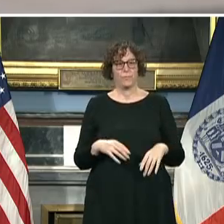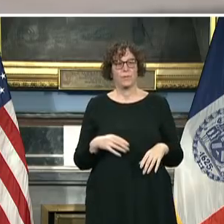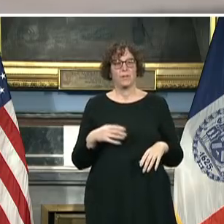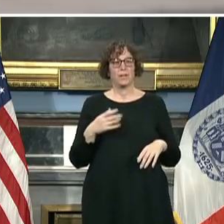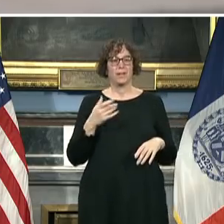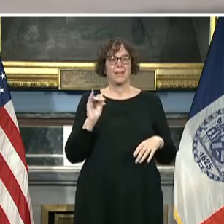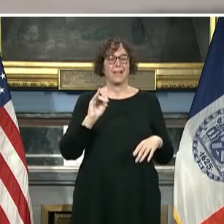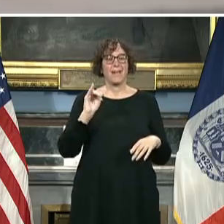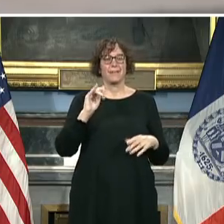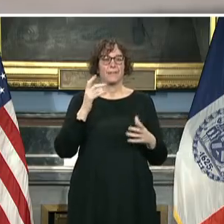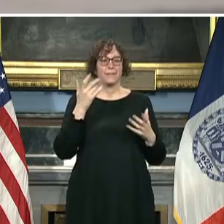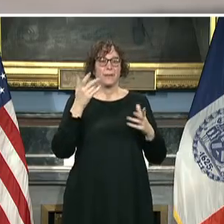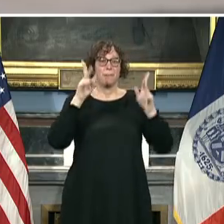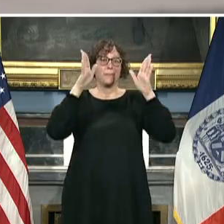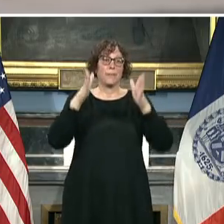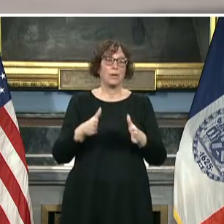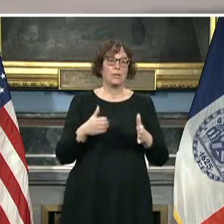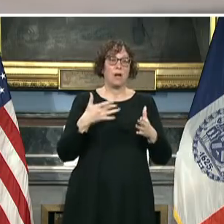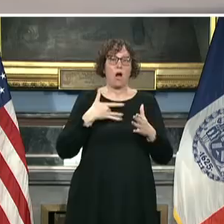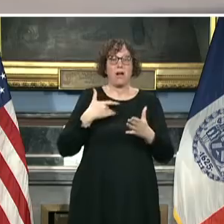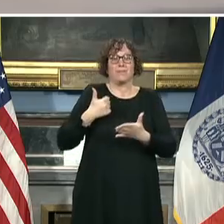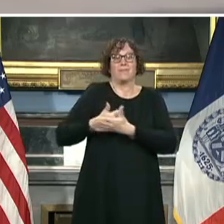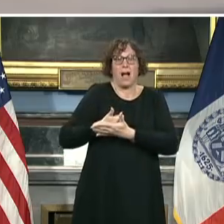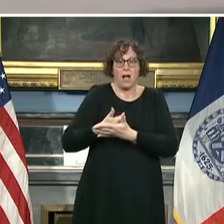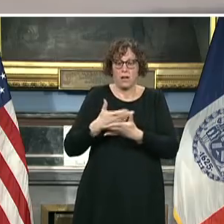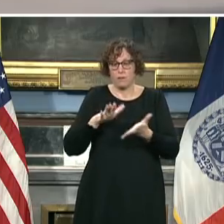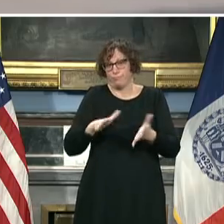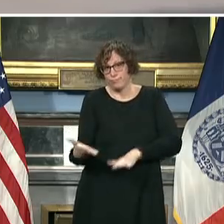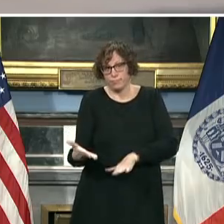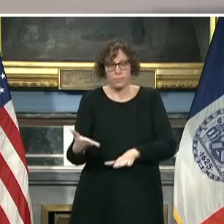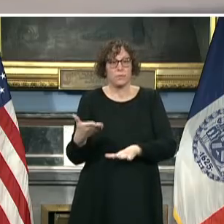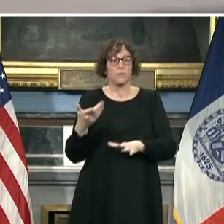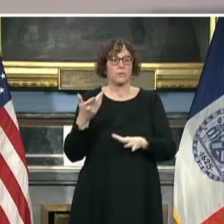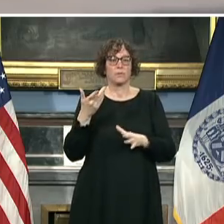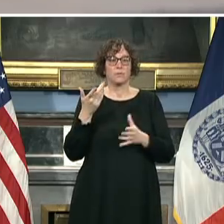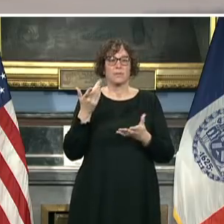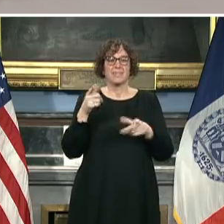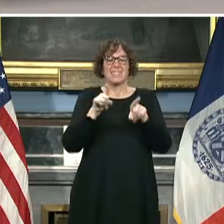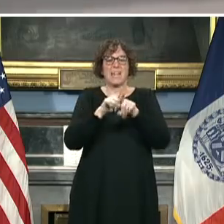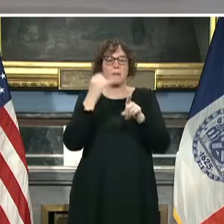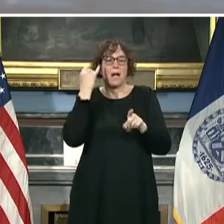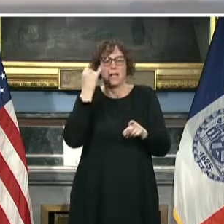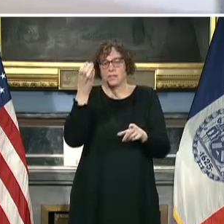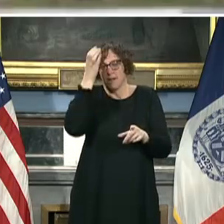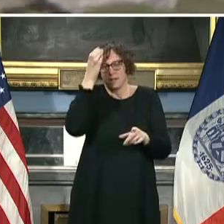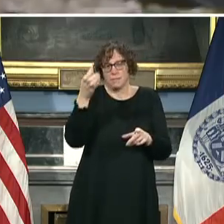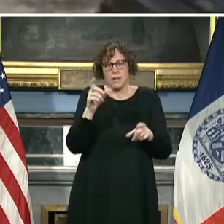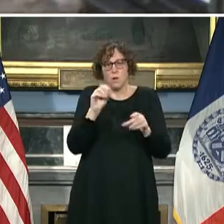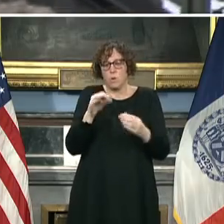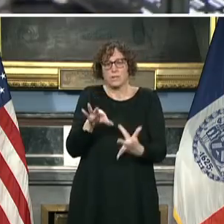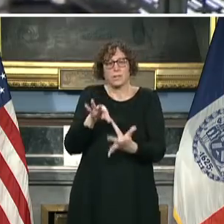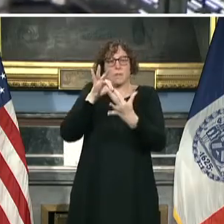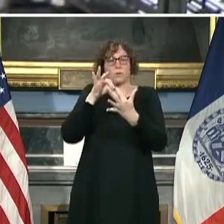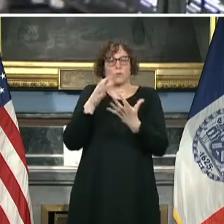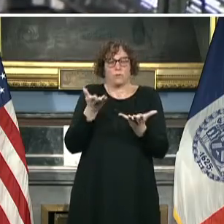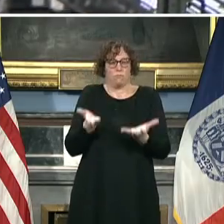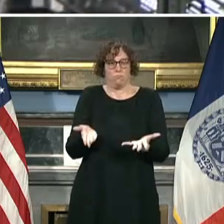FORM LIKE THAT, SO THERE A RENO PRECAUTIONS. PEOEPLO WH DIE FROM COVID-19 ARE TREATED THE SAME AS SOMEONE WHO